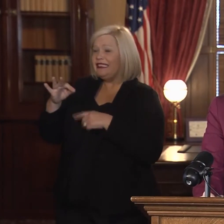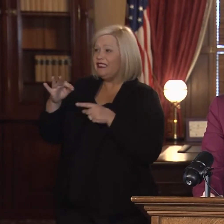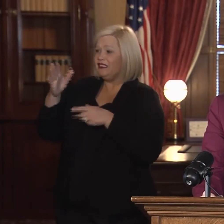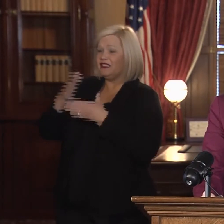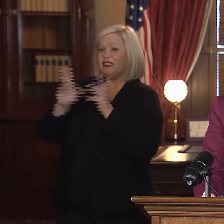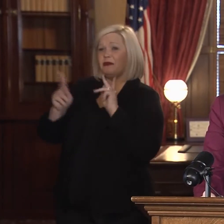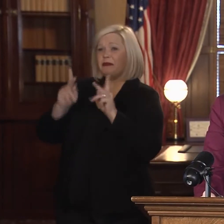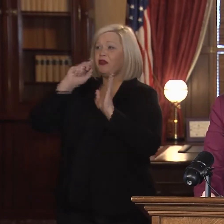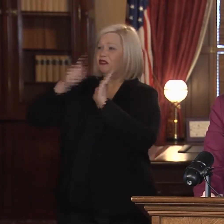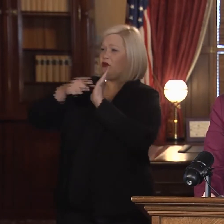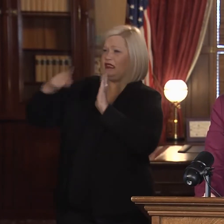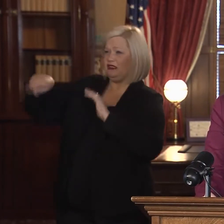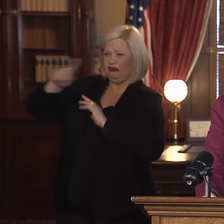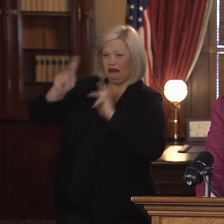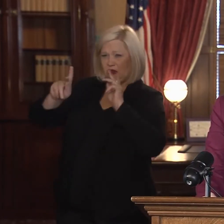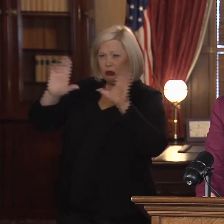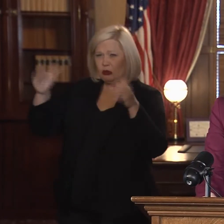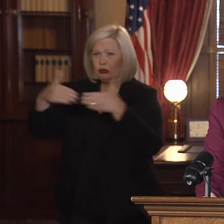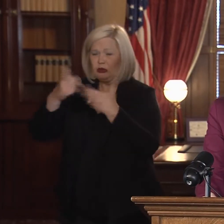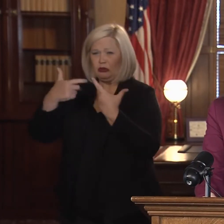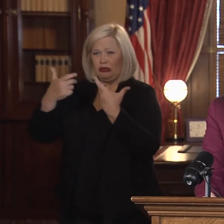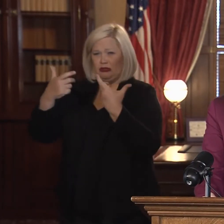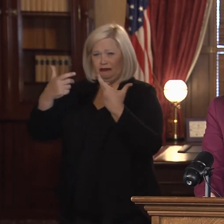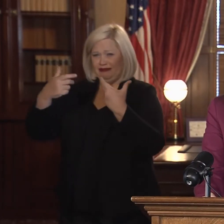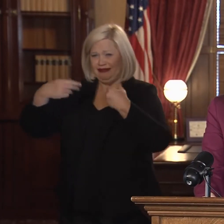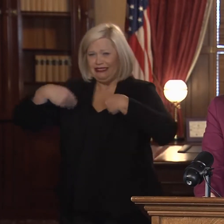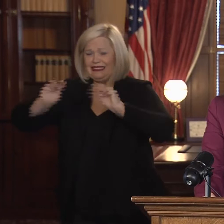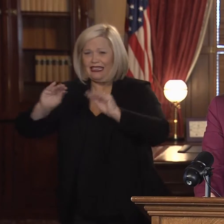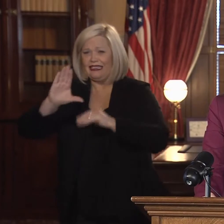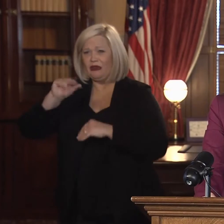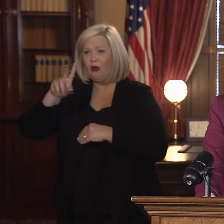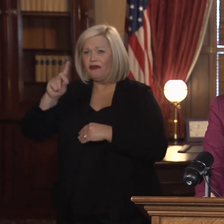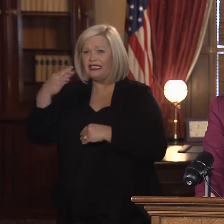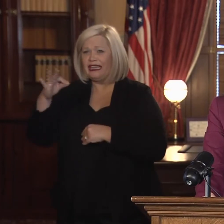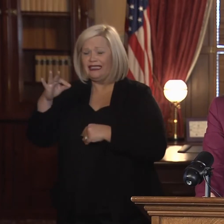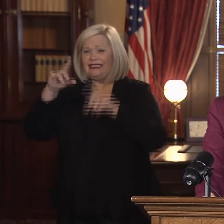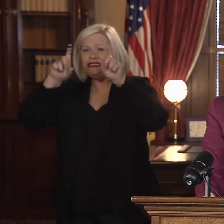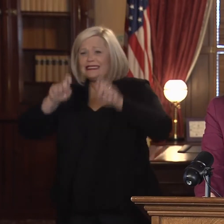FEARS. EARLY MY OFFICE WAS MADE AWARE